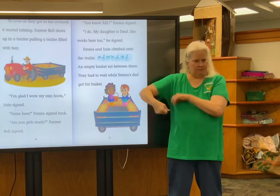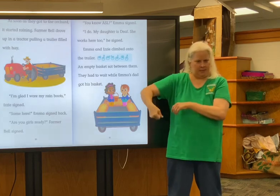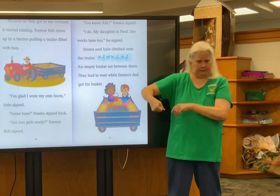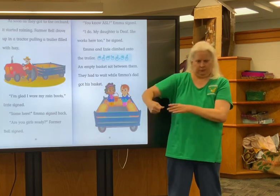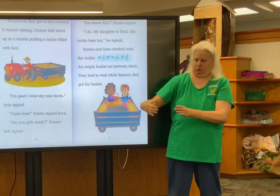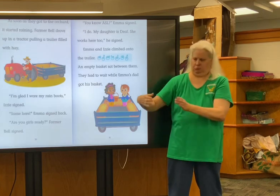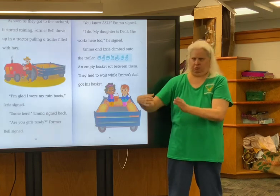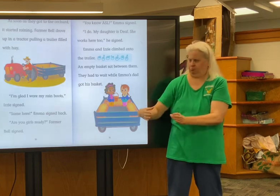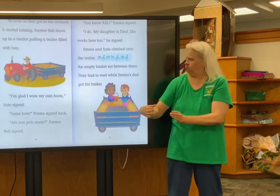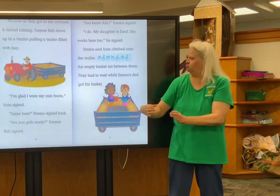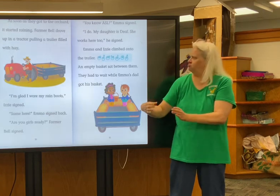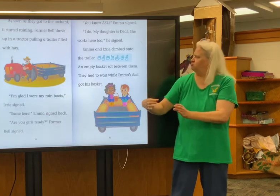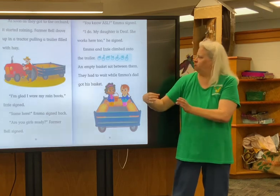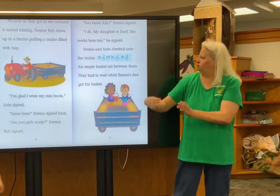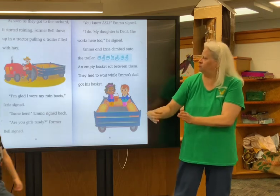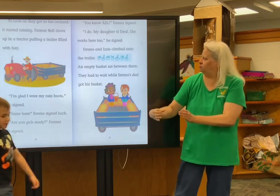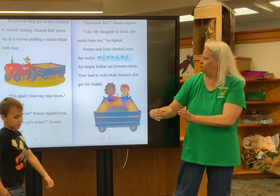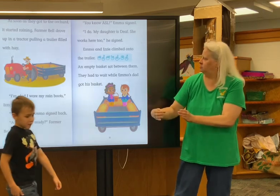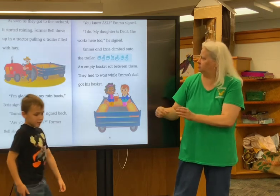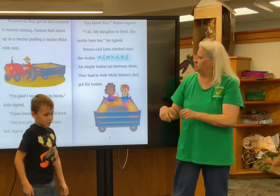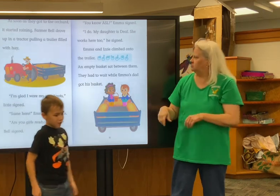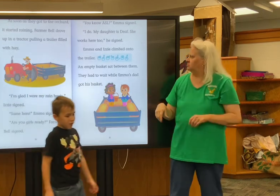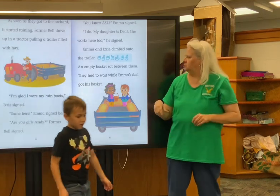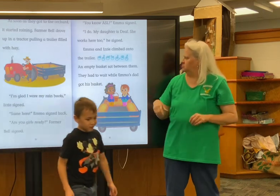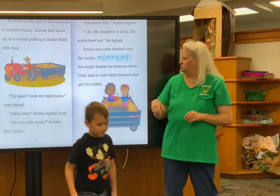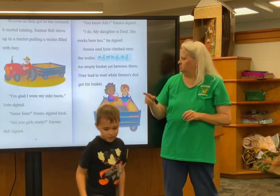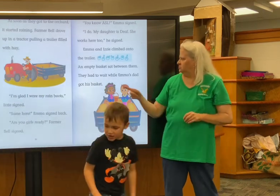An empty basket sat between them.